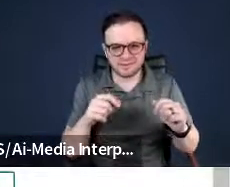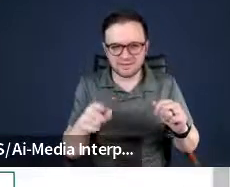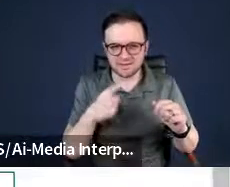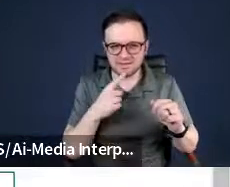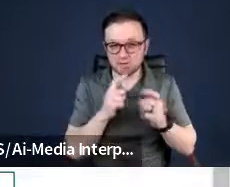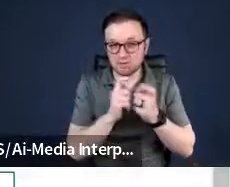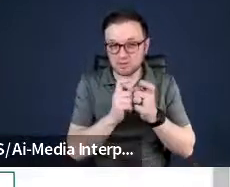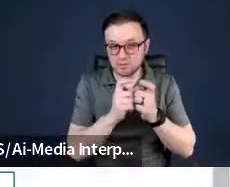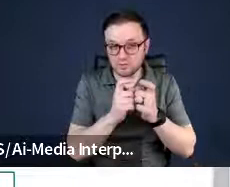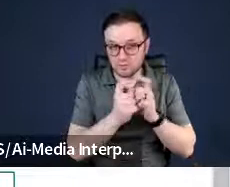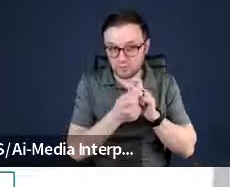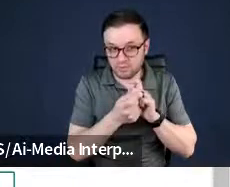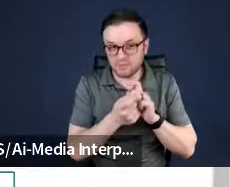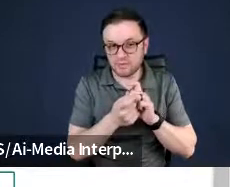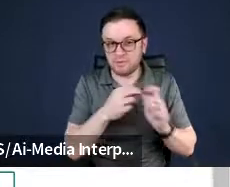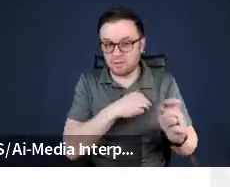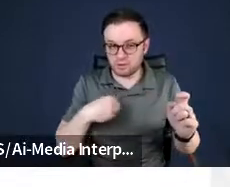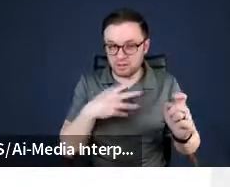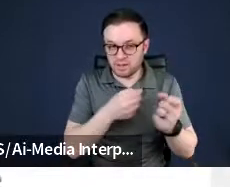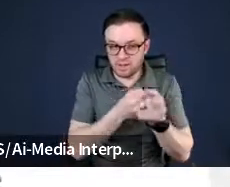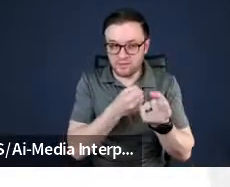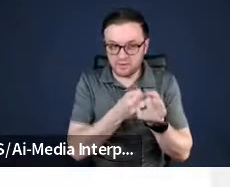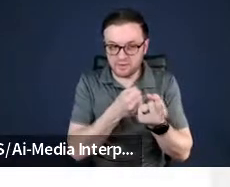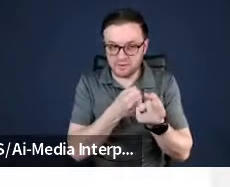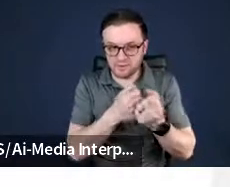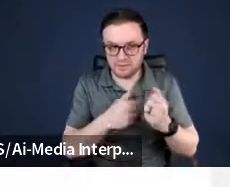and give you a taste of what was being read. At lightning speed earlier. SPEAKER: